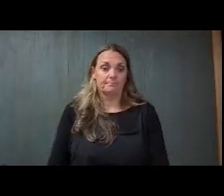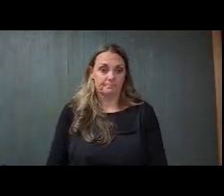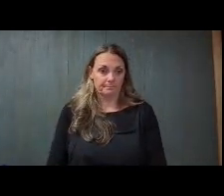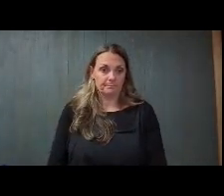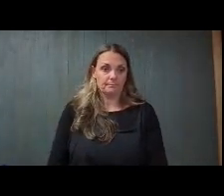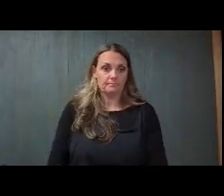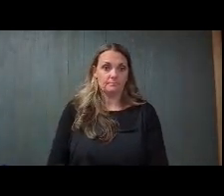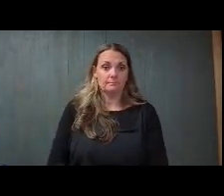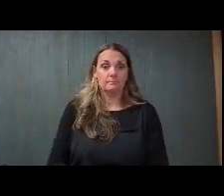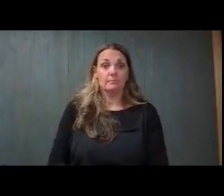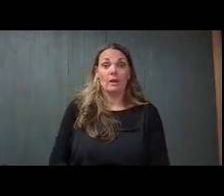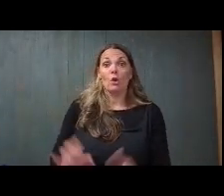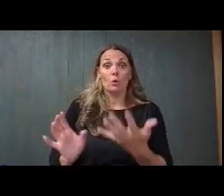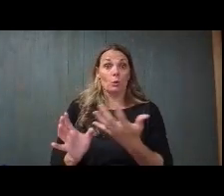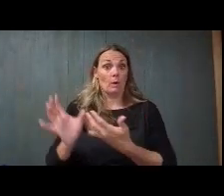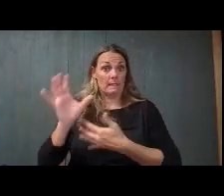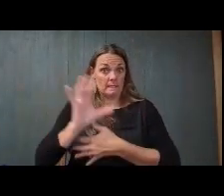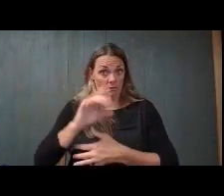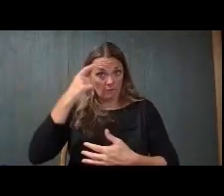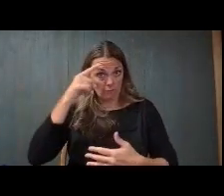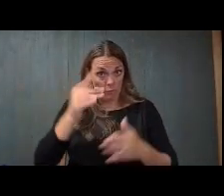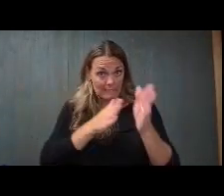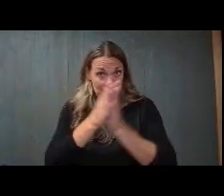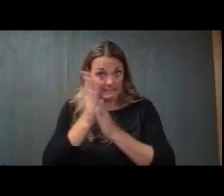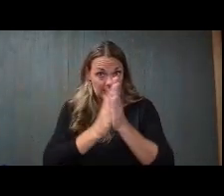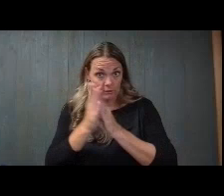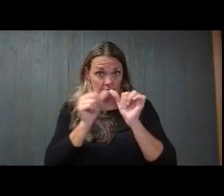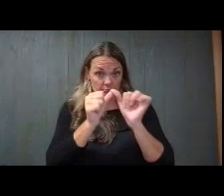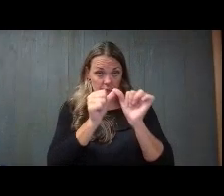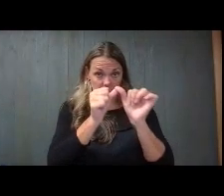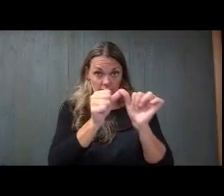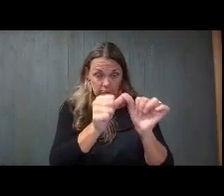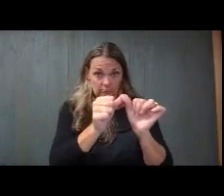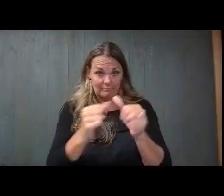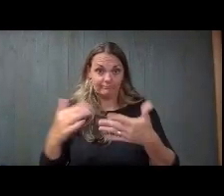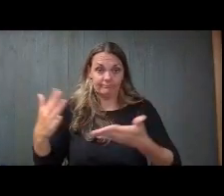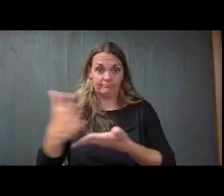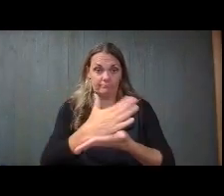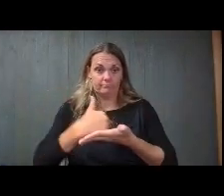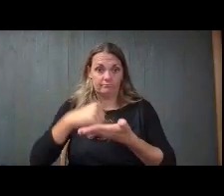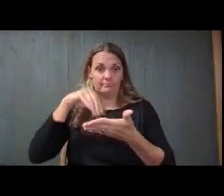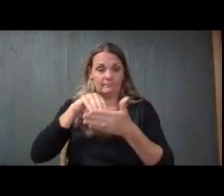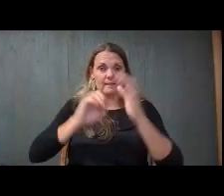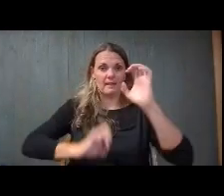Criteria surrounding the Incentive Retention plan is captured in the evaluation criteria,